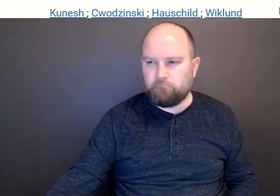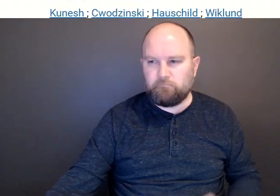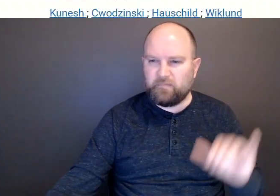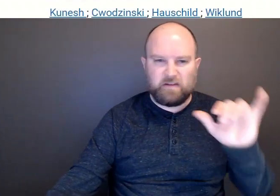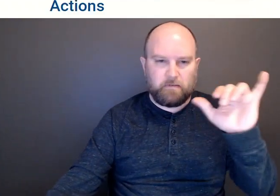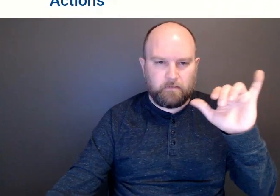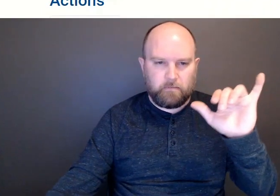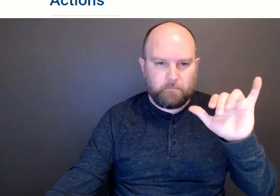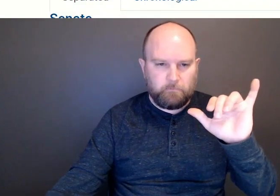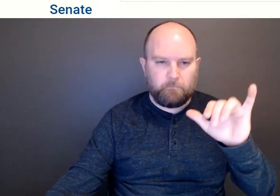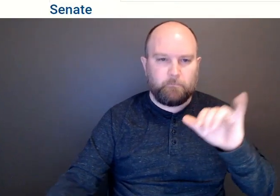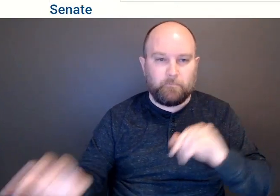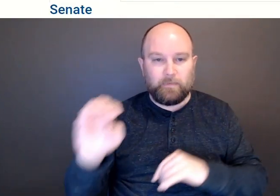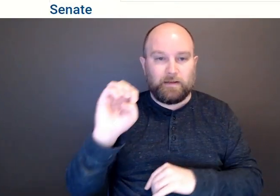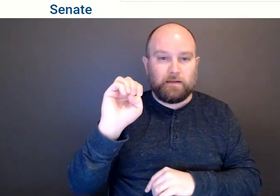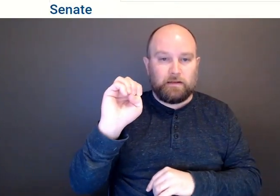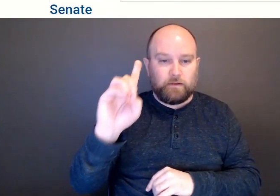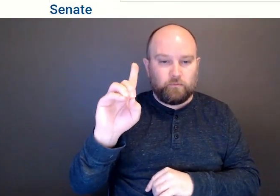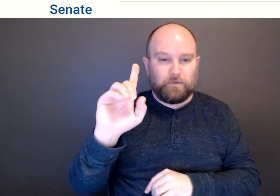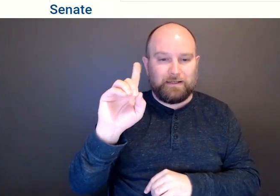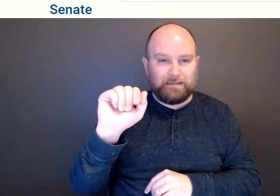same bill different chambers of the legislature